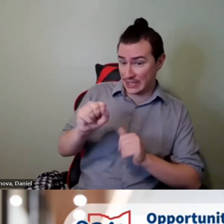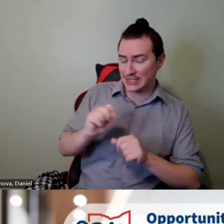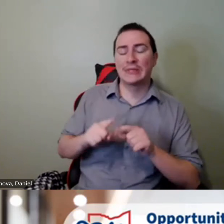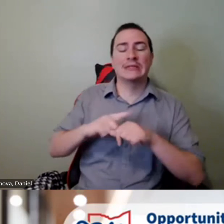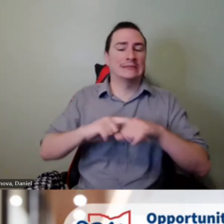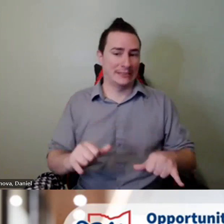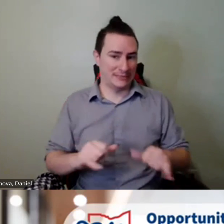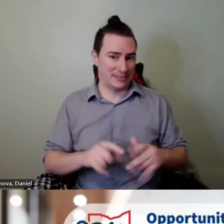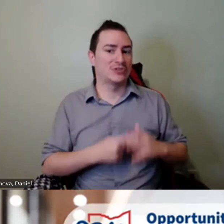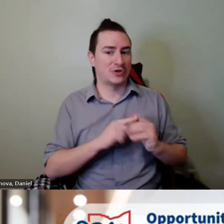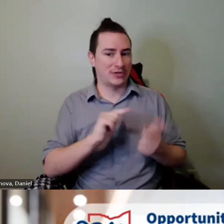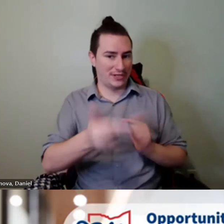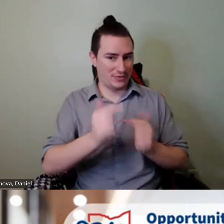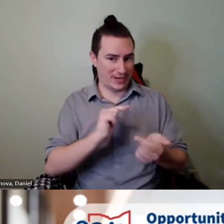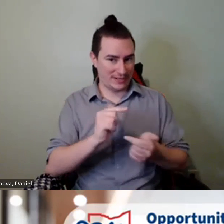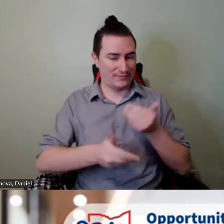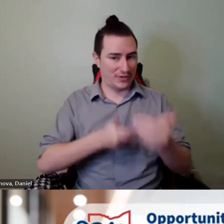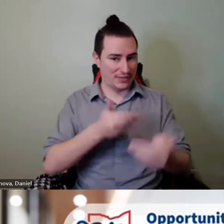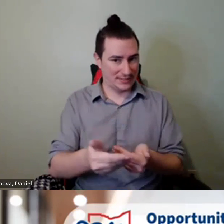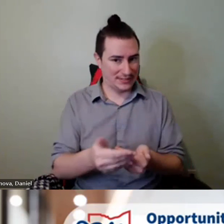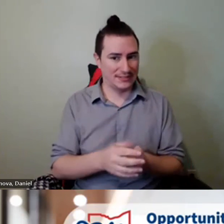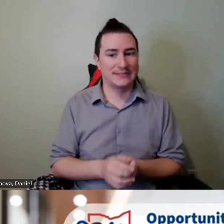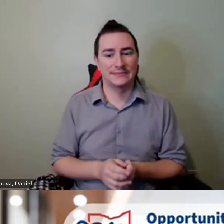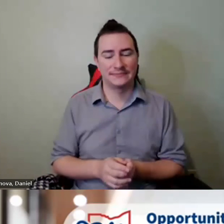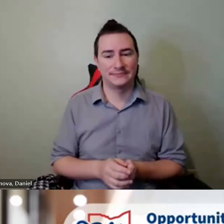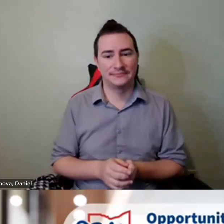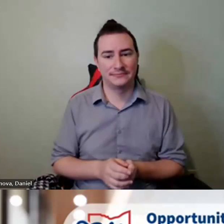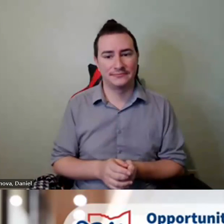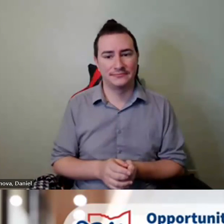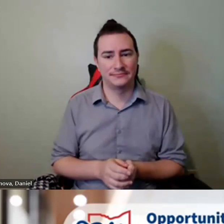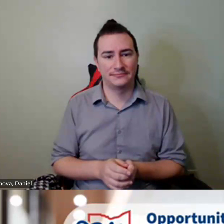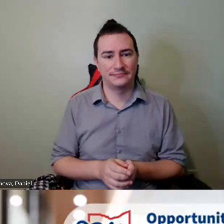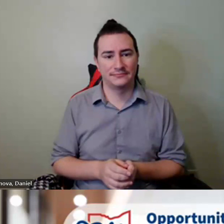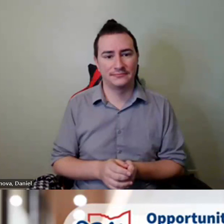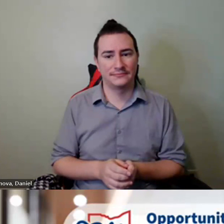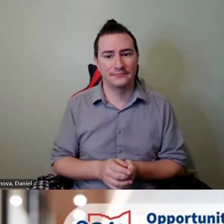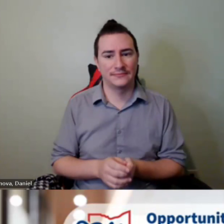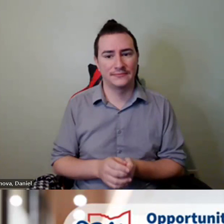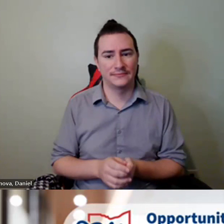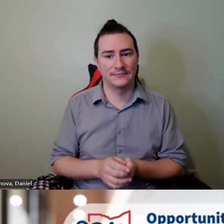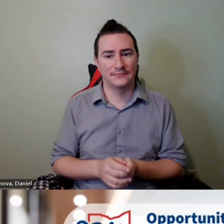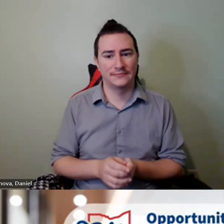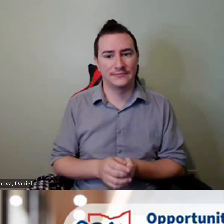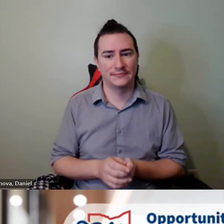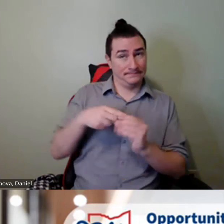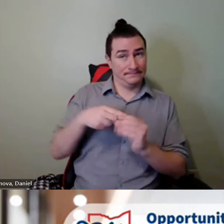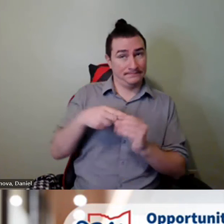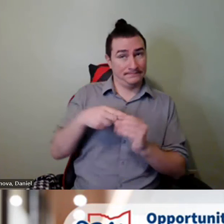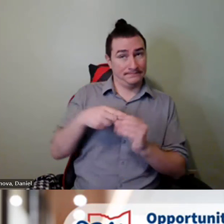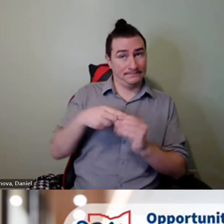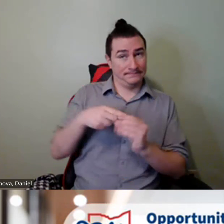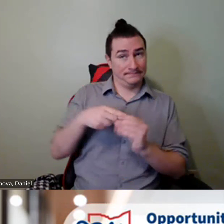you're always just really thinking of, “does the person have a disability that does make them eligible for this process of